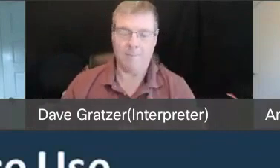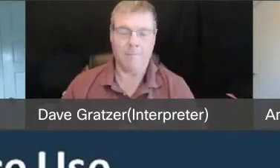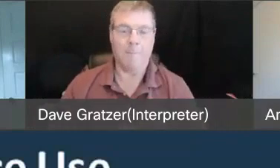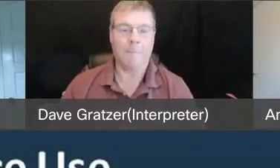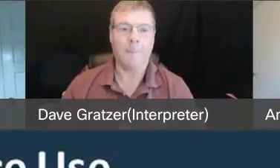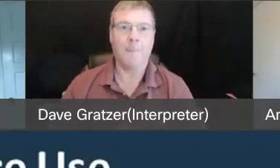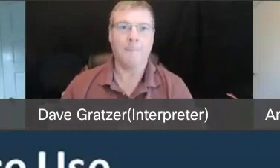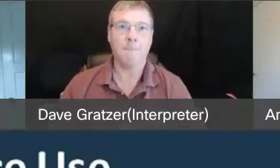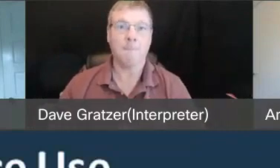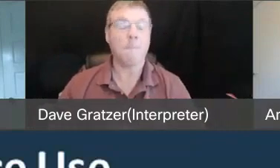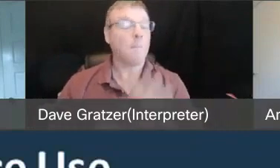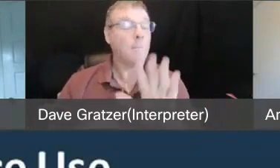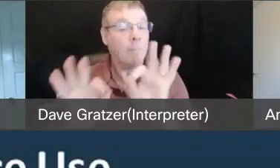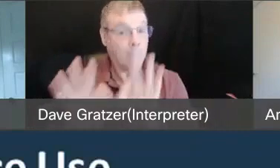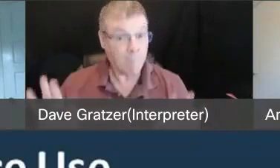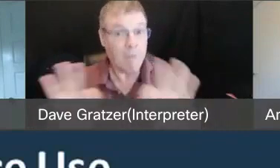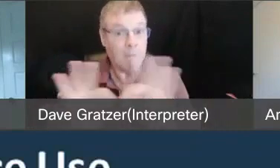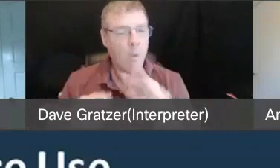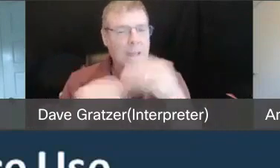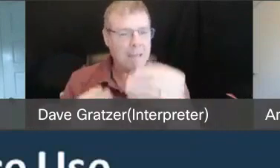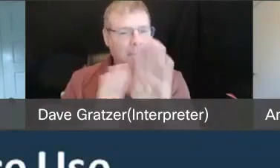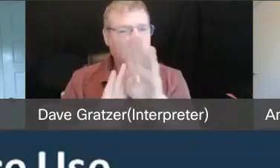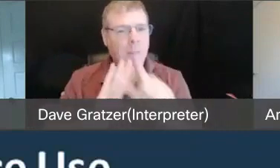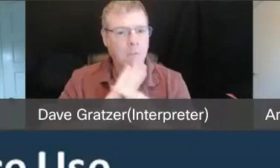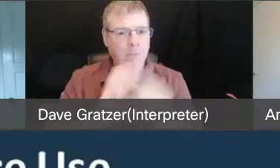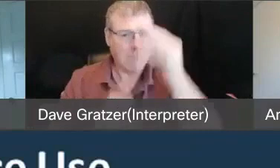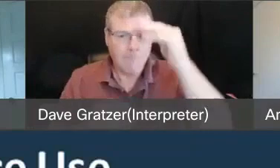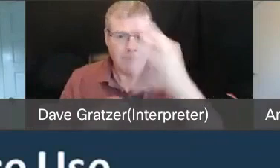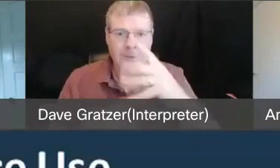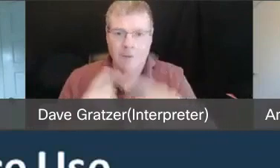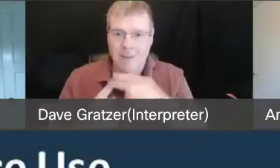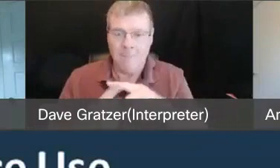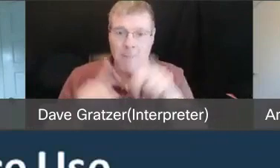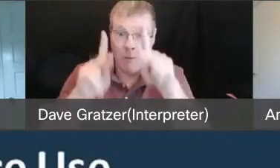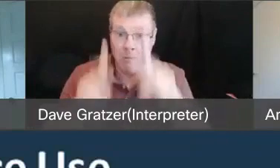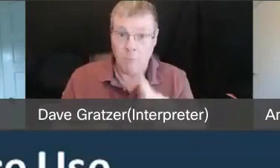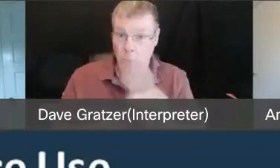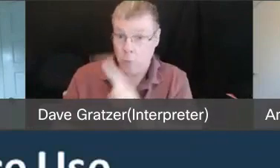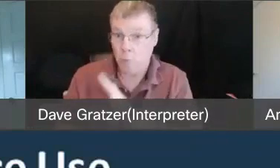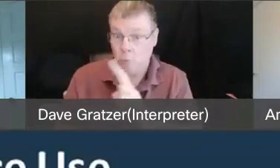It's important to provide some background information about the applicant's substance use history.